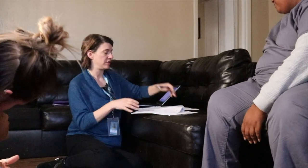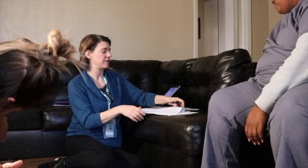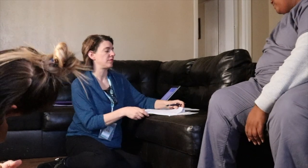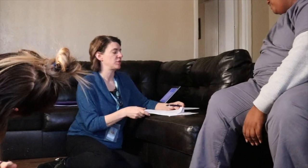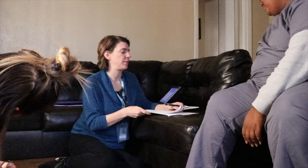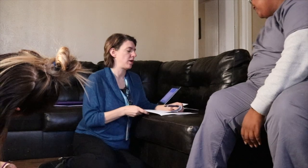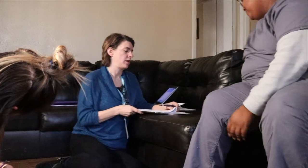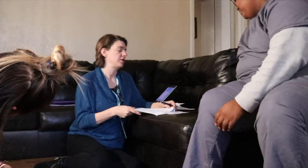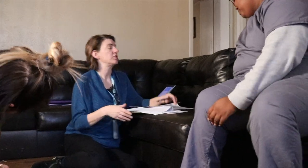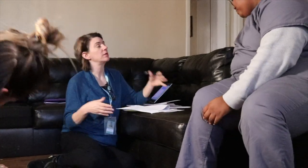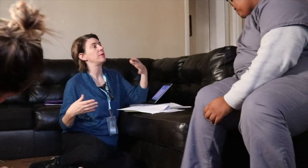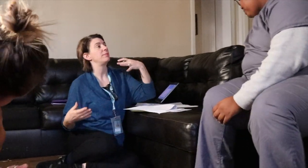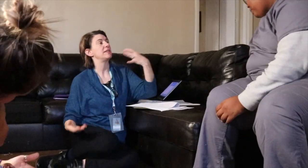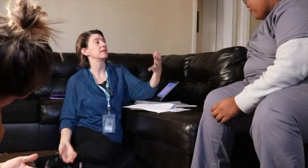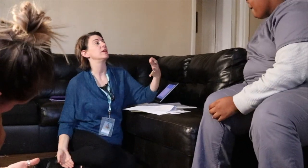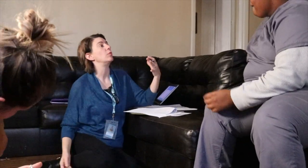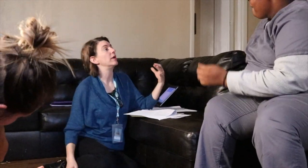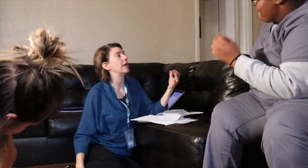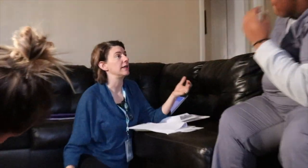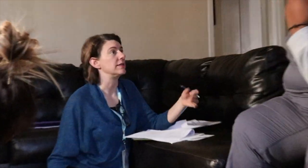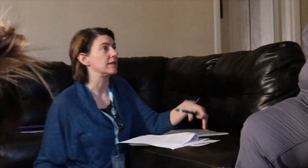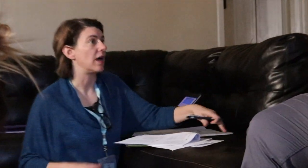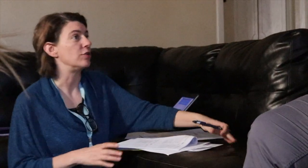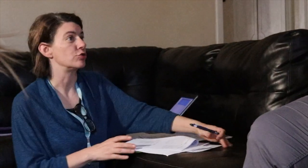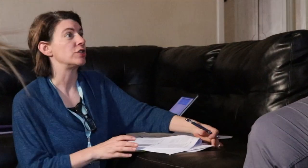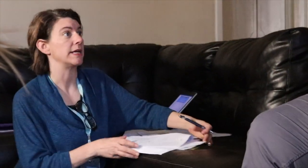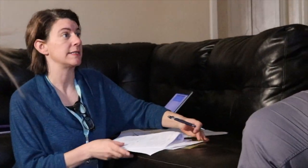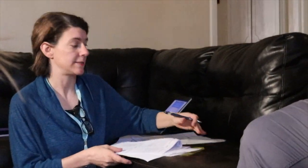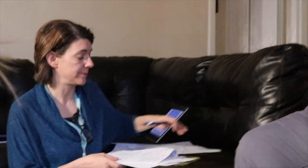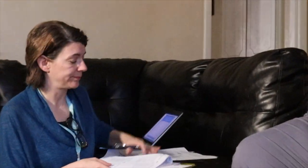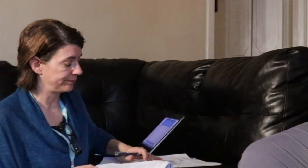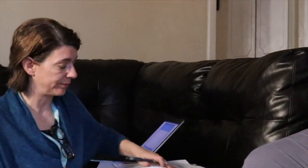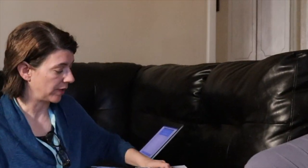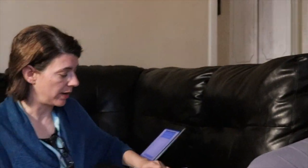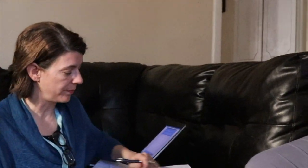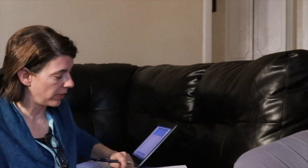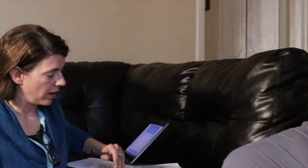Okay, so this first part is just gonna be basically what Cayden understands. Okay.